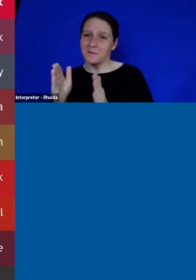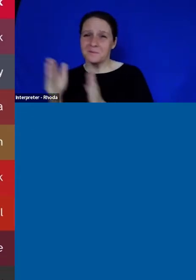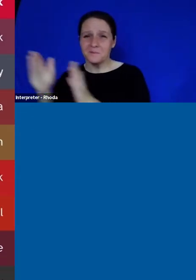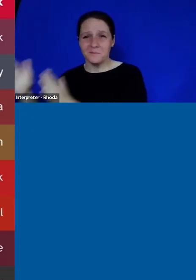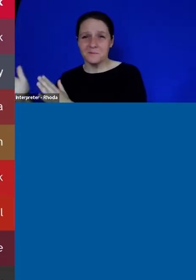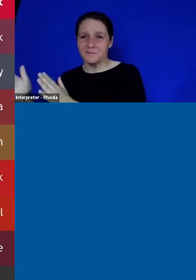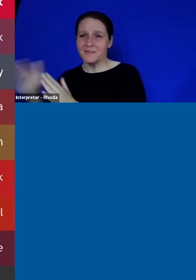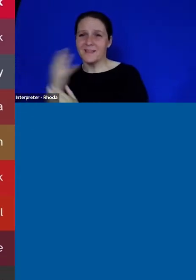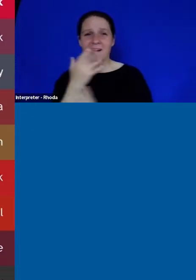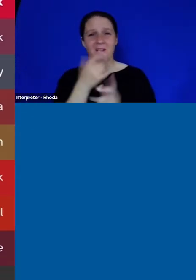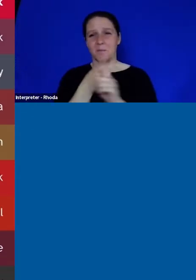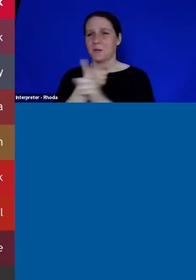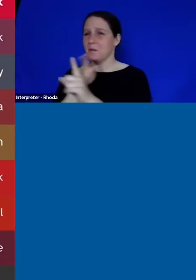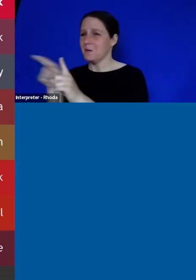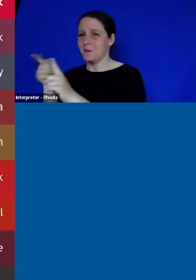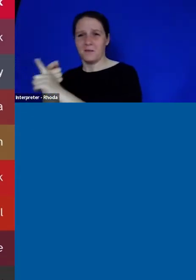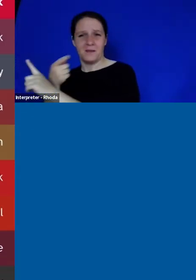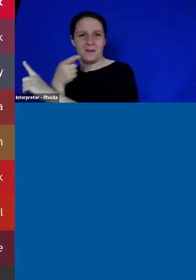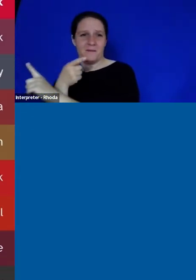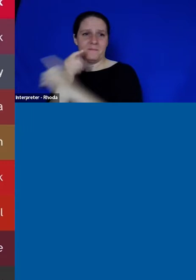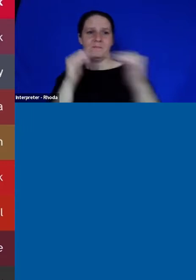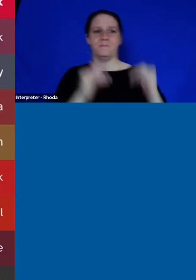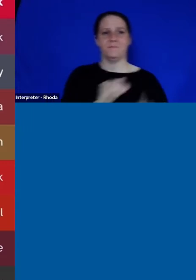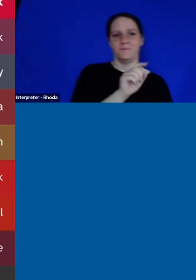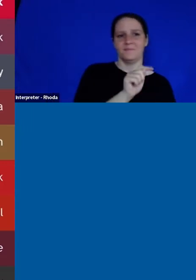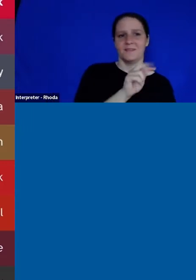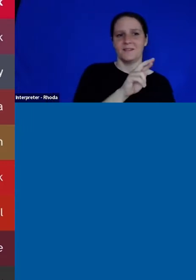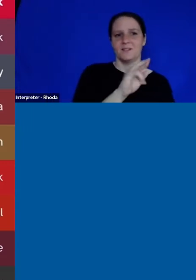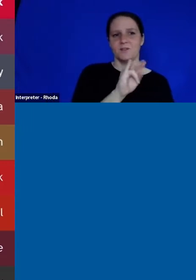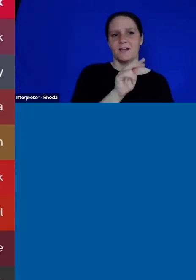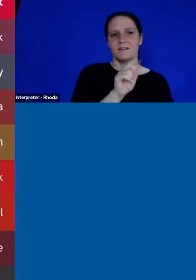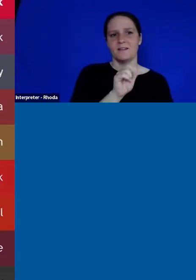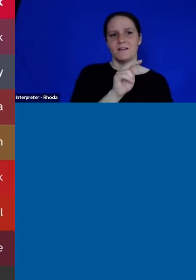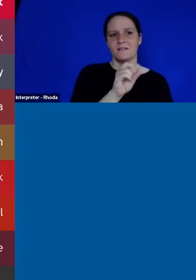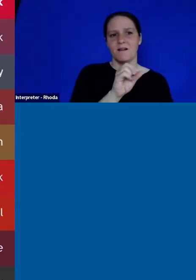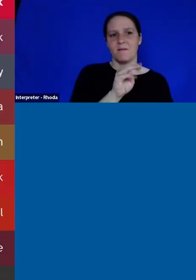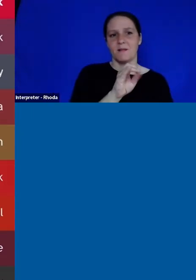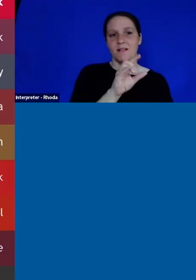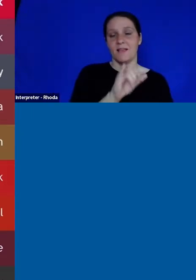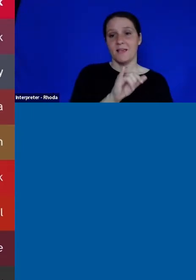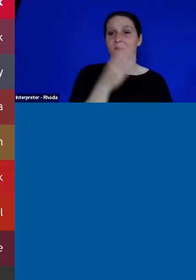With tritanomaly, or blue-weak, the green is more turquoise.